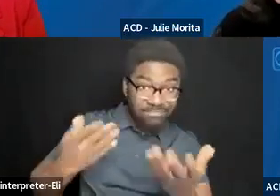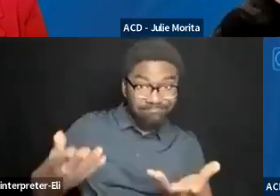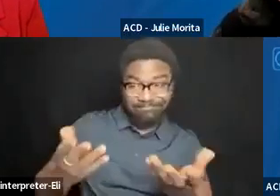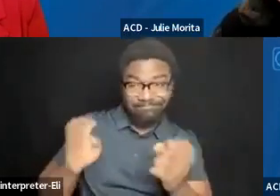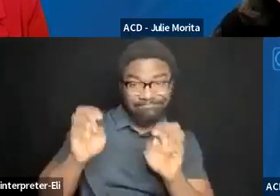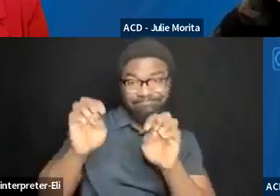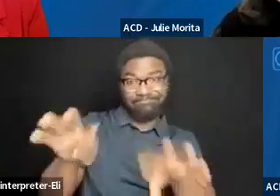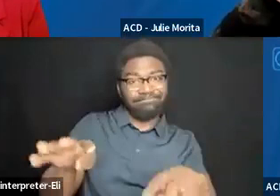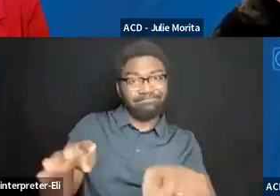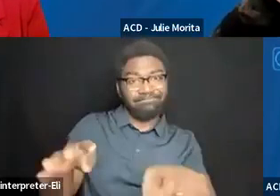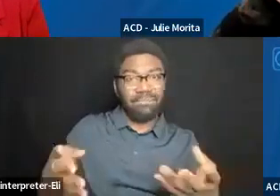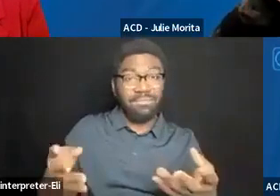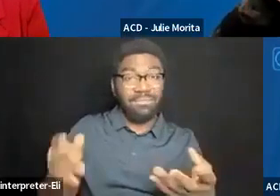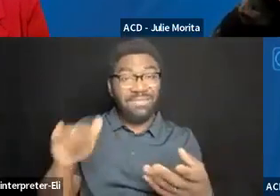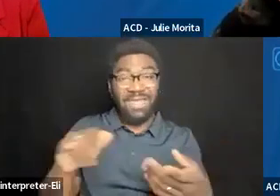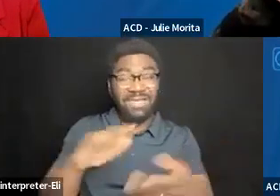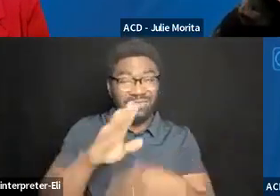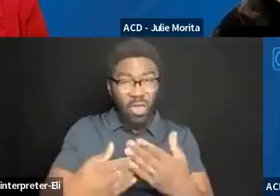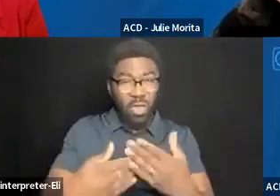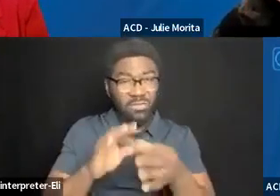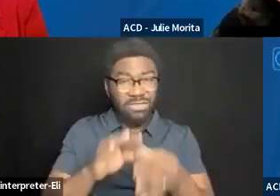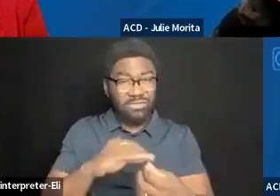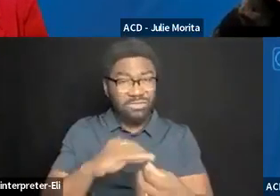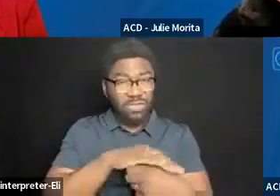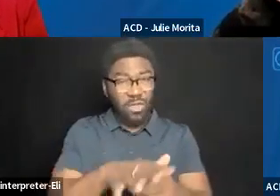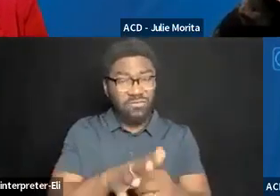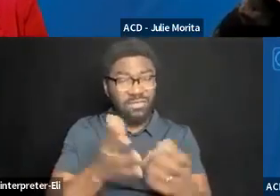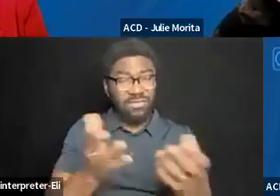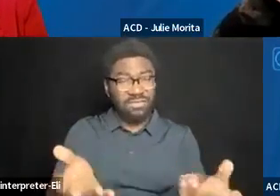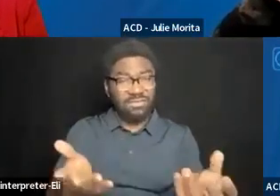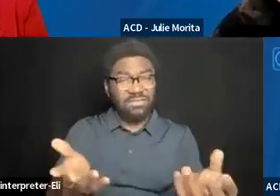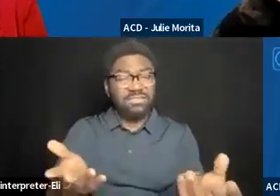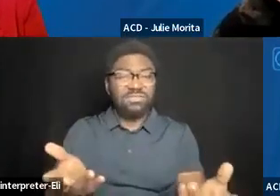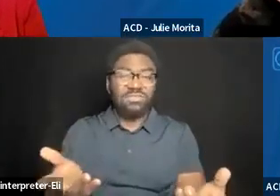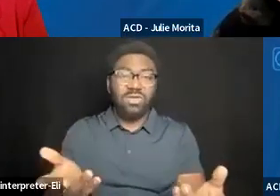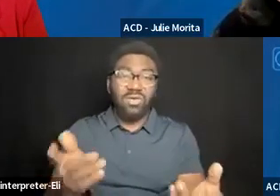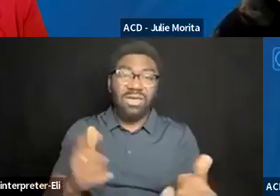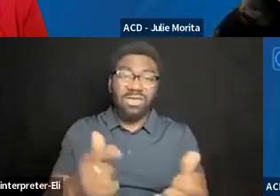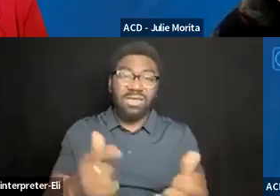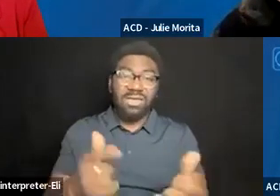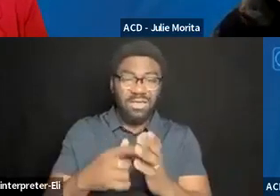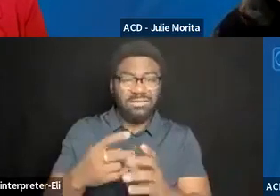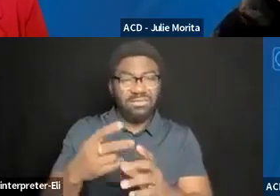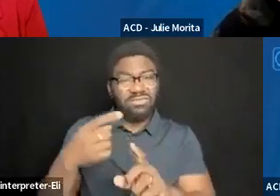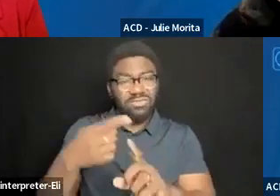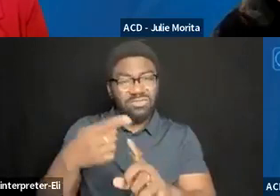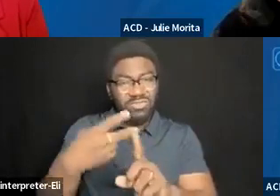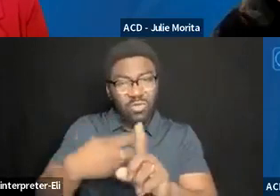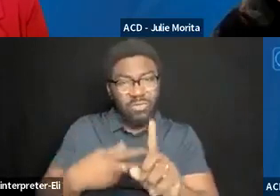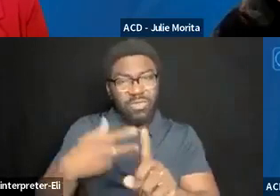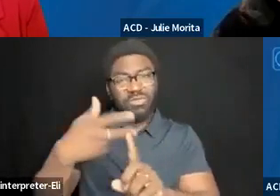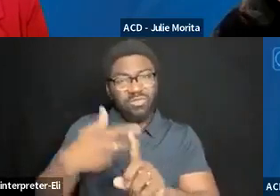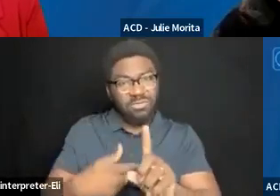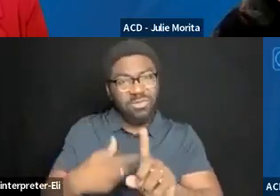So when you get a sense of all the other data that it took us two to three months to work out data use agreements on getting vaccination data